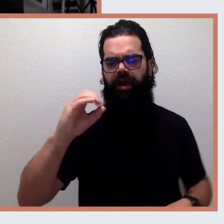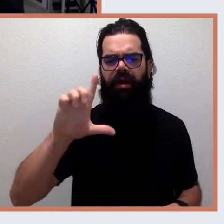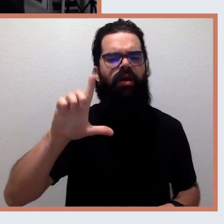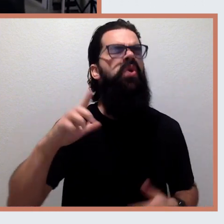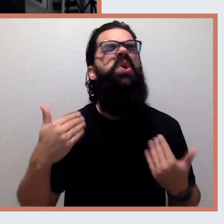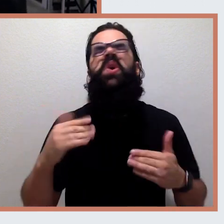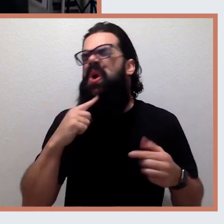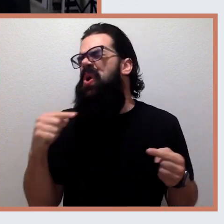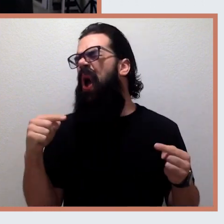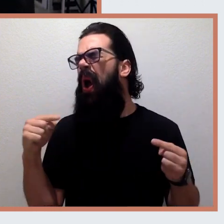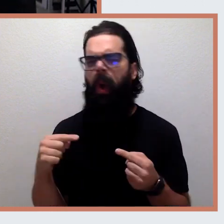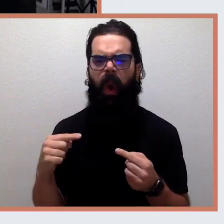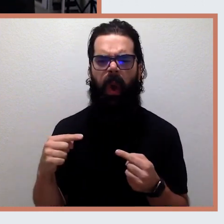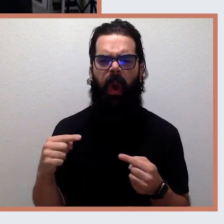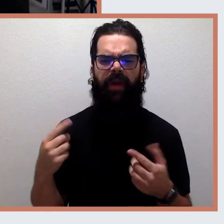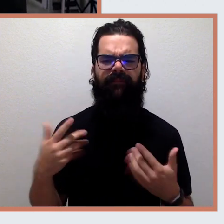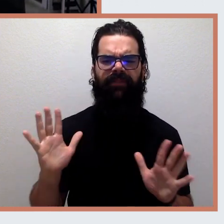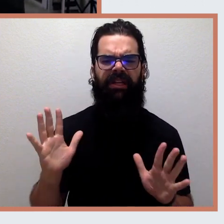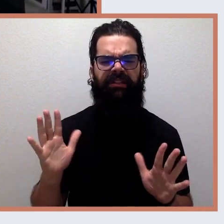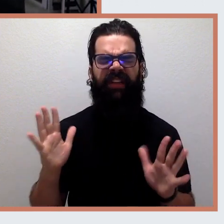ACL gone. Mm, yeah.